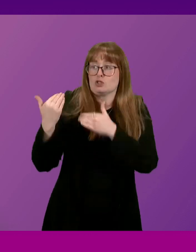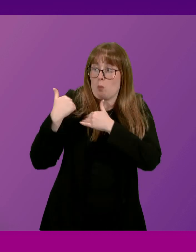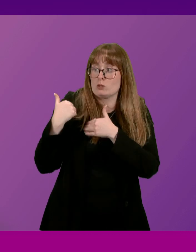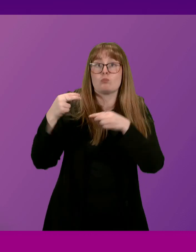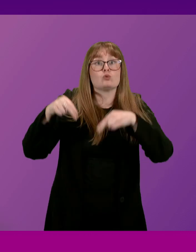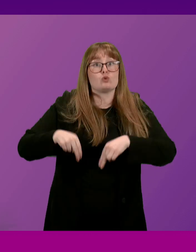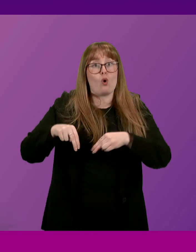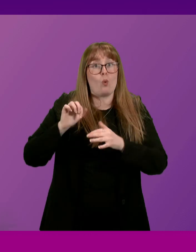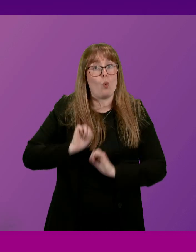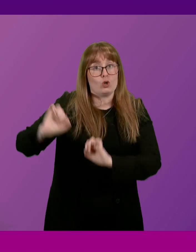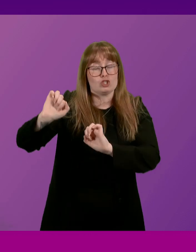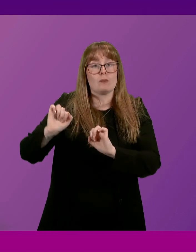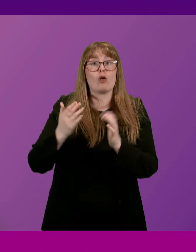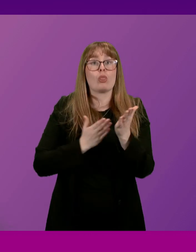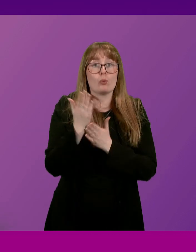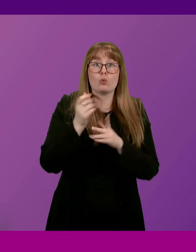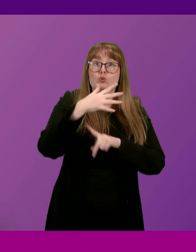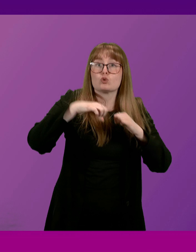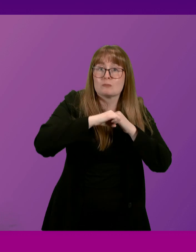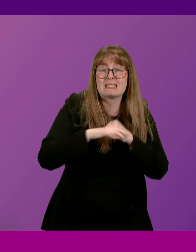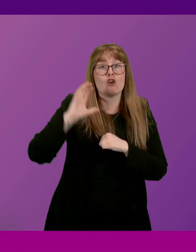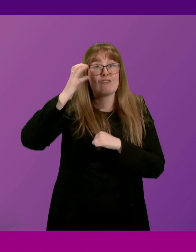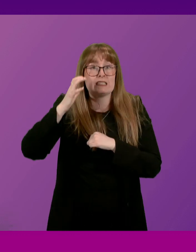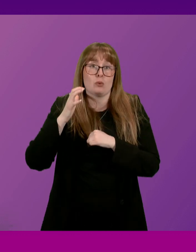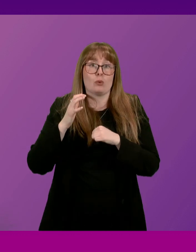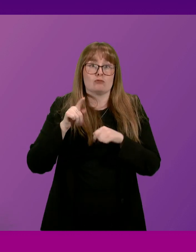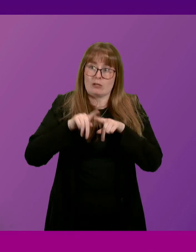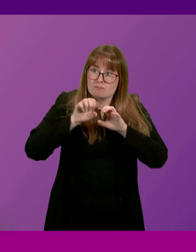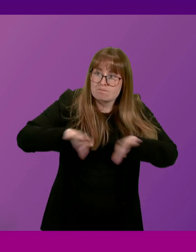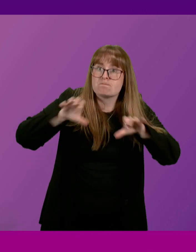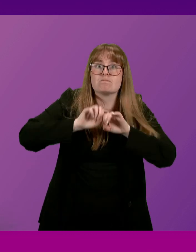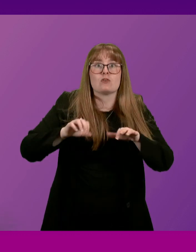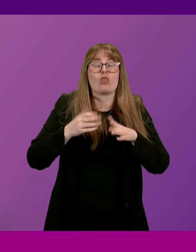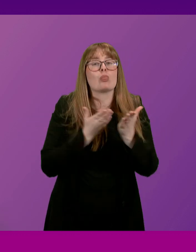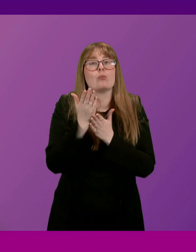radio and social media platforms as part of the on-going communication campaigns on